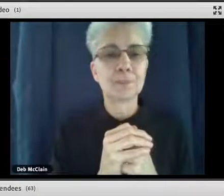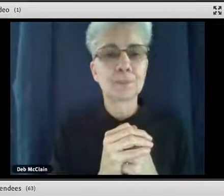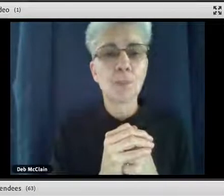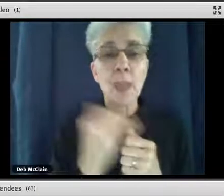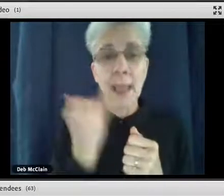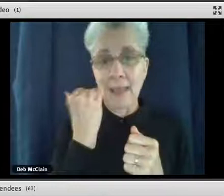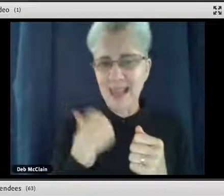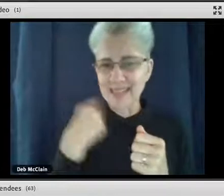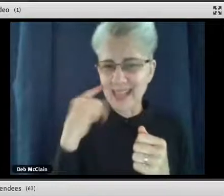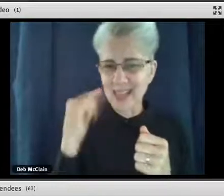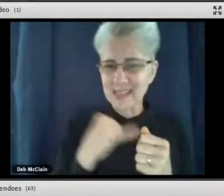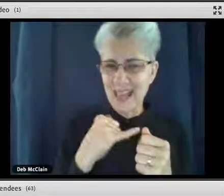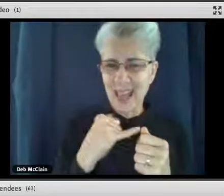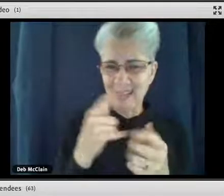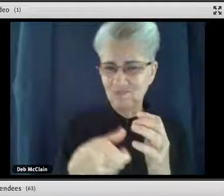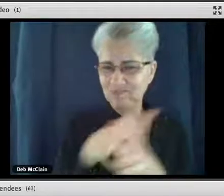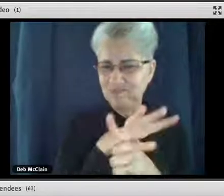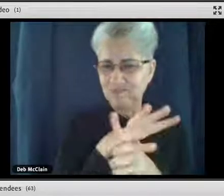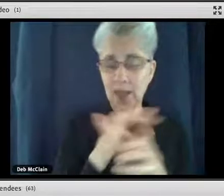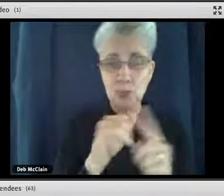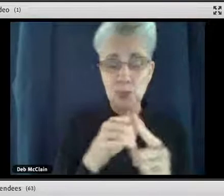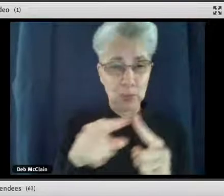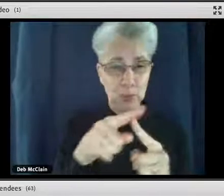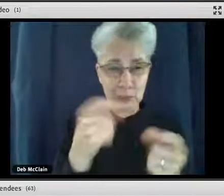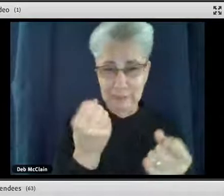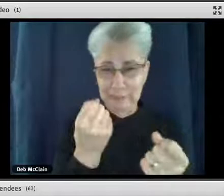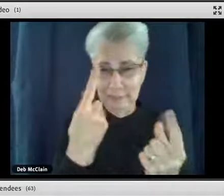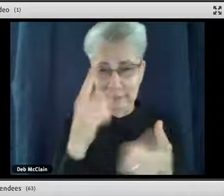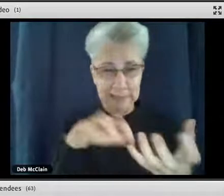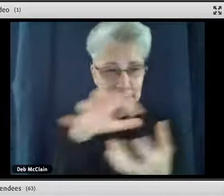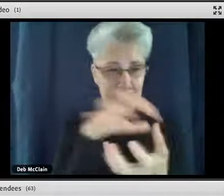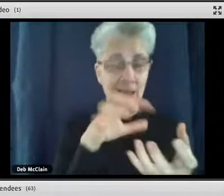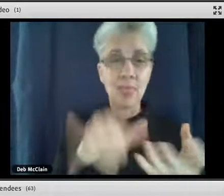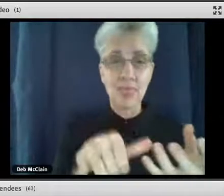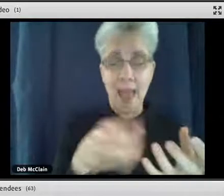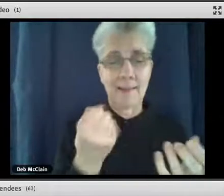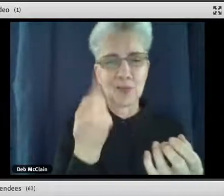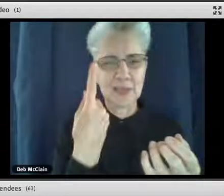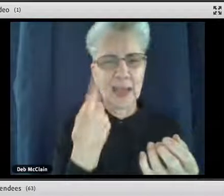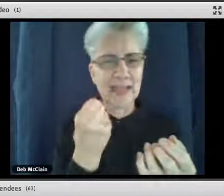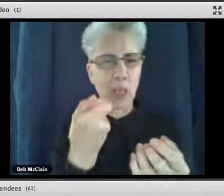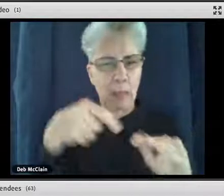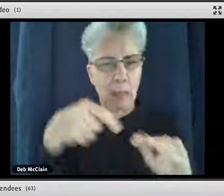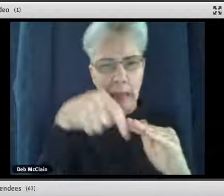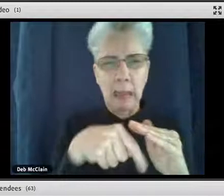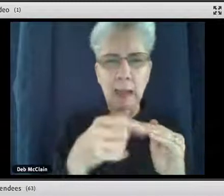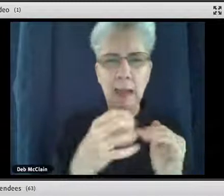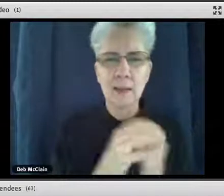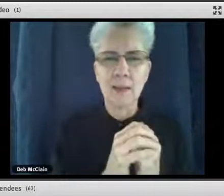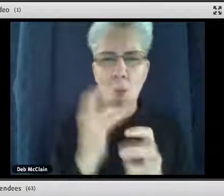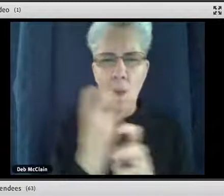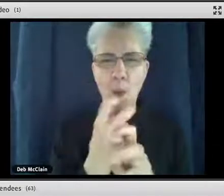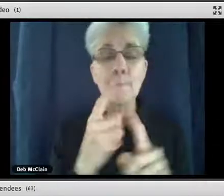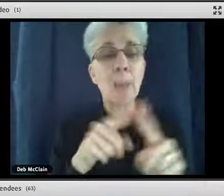Okay, if that sounds like gobbledygook to you, understandable. It's a little bit difficult to kind of process,